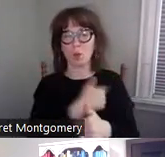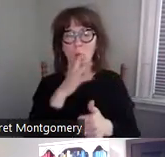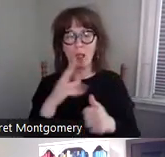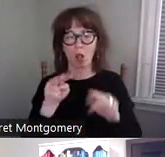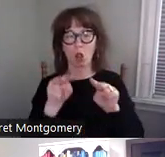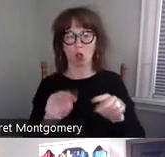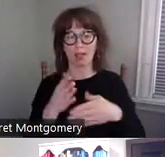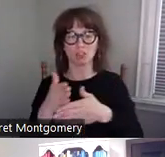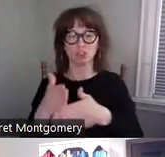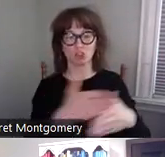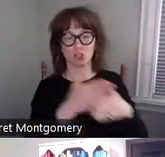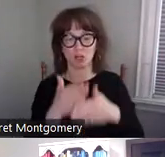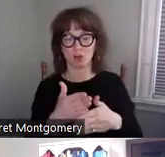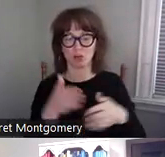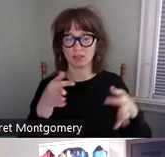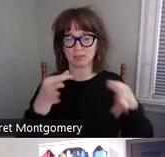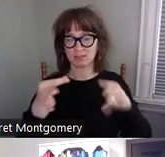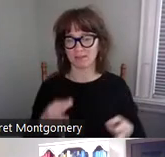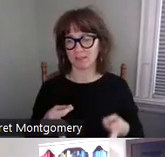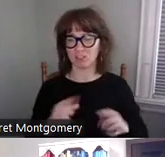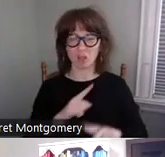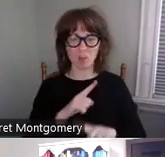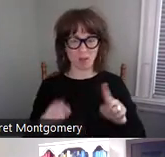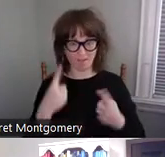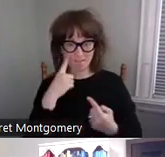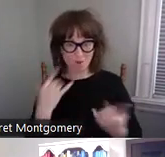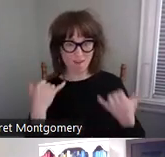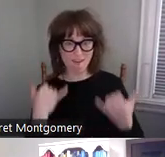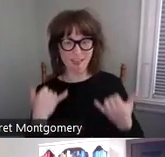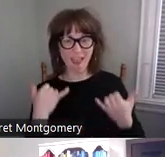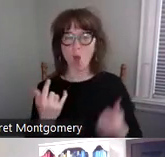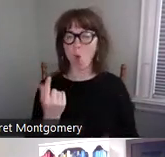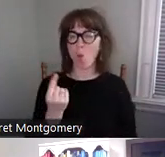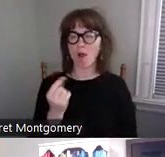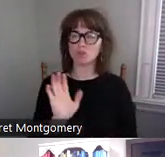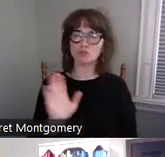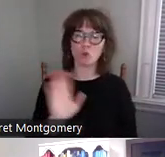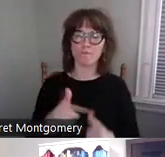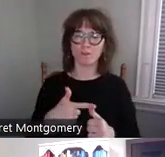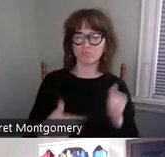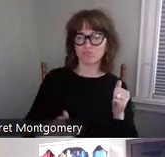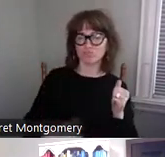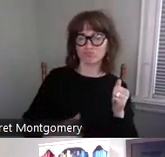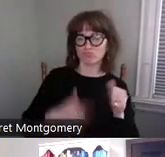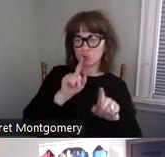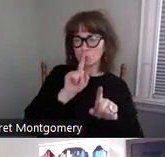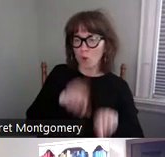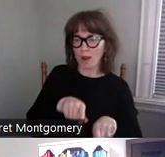and then you always include what you saw. 12:09:33 How do you learn about those?